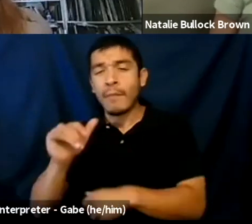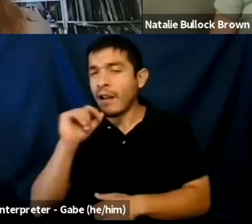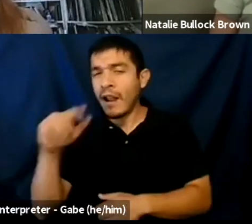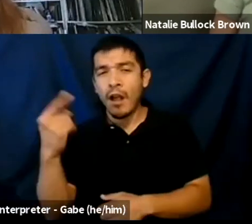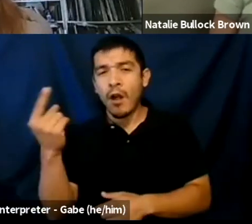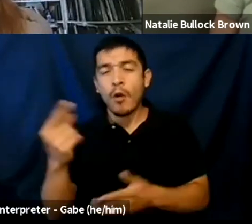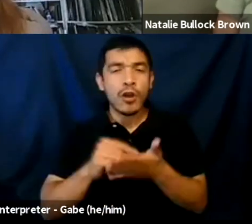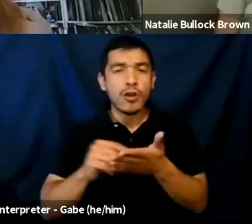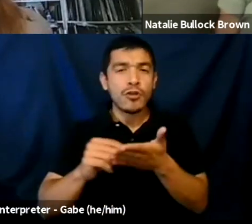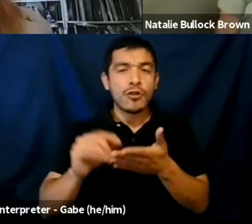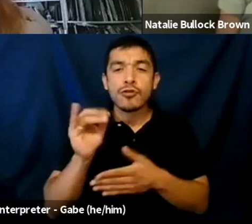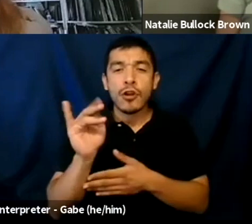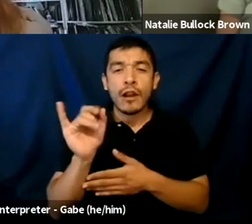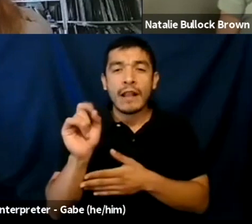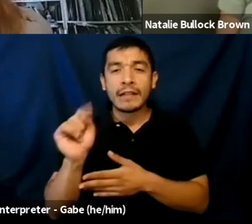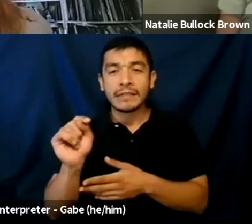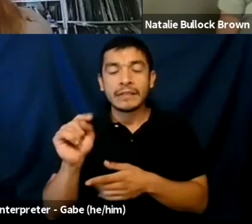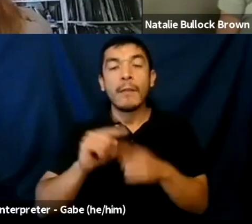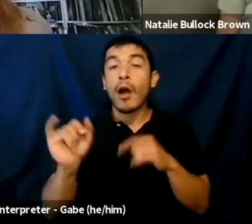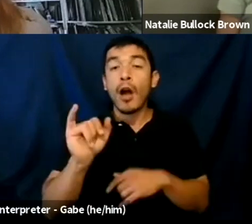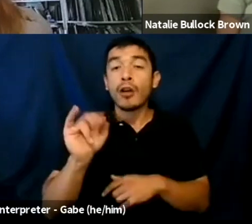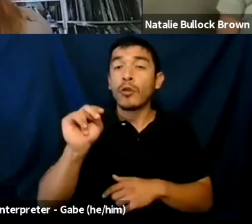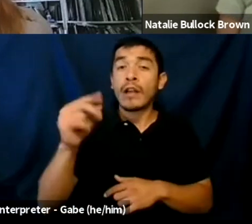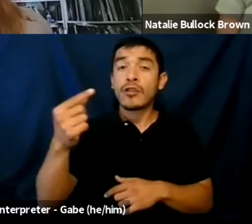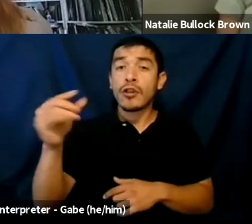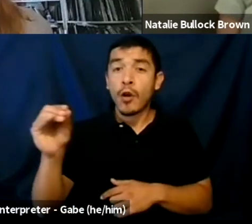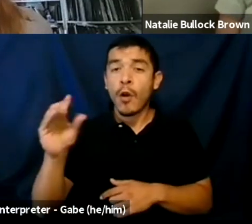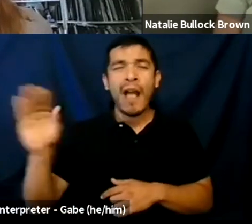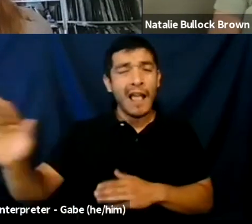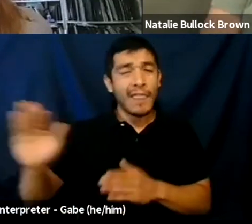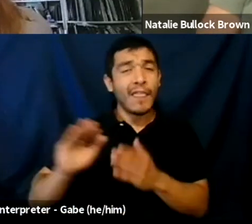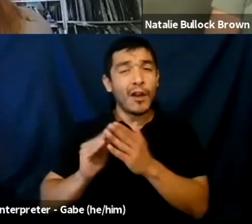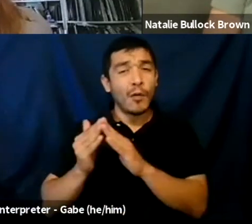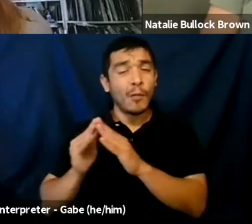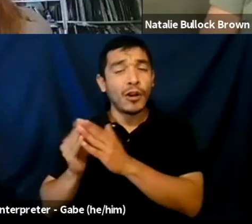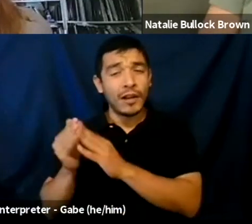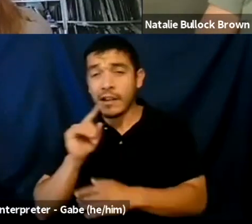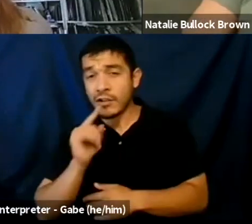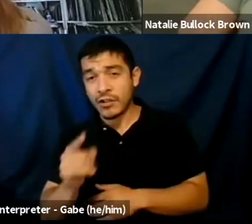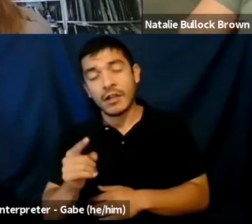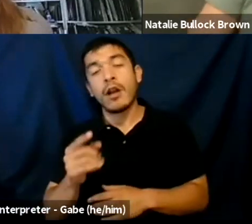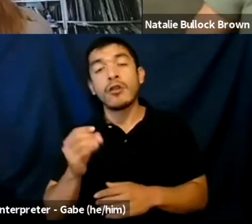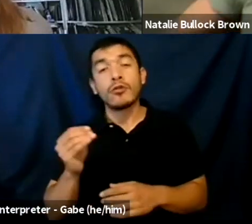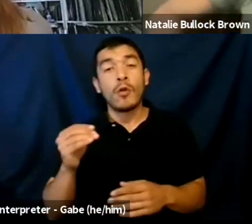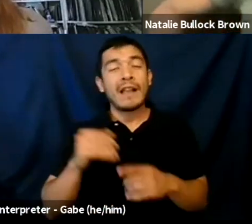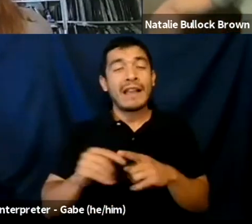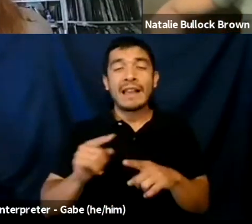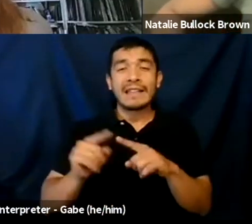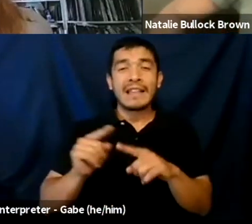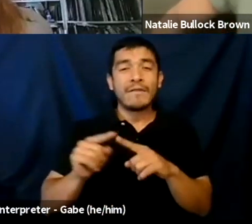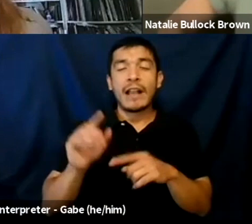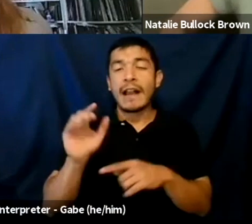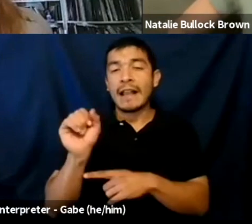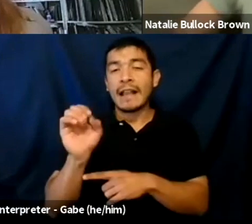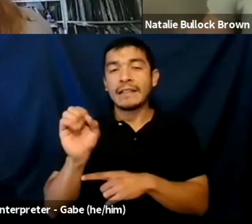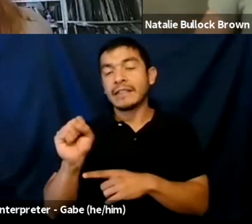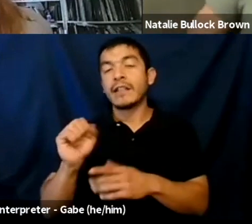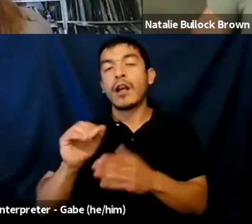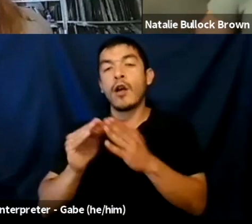but also NGOs and their community. So, in a number of cases, community leaders were pressuring women to speak to the media